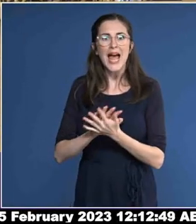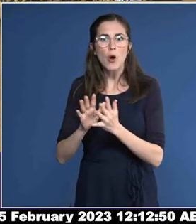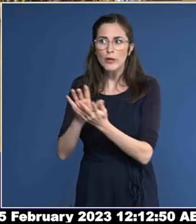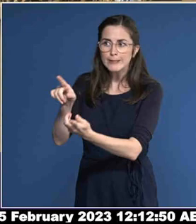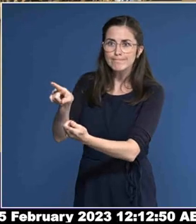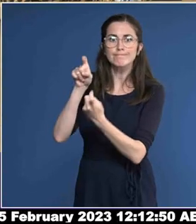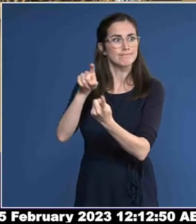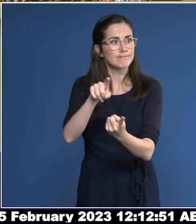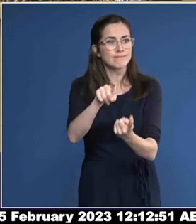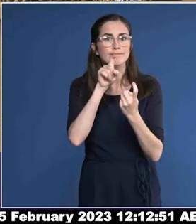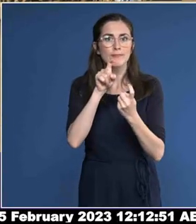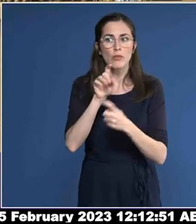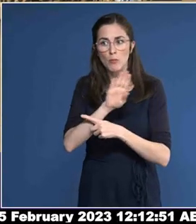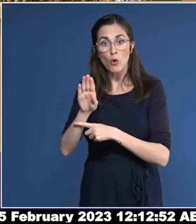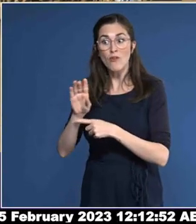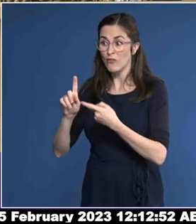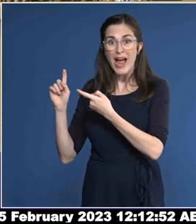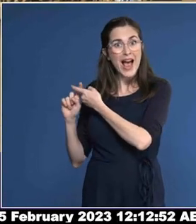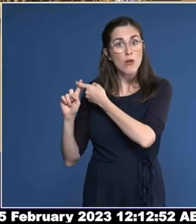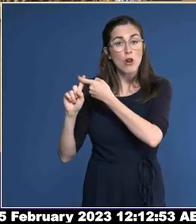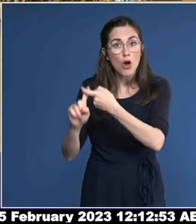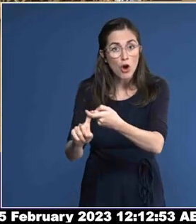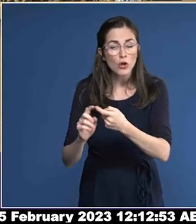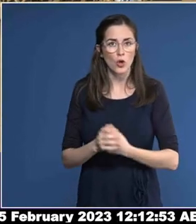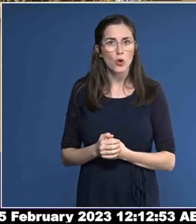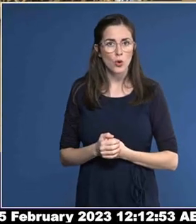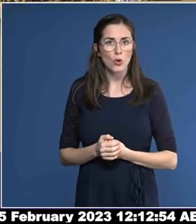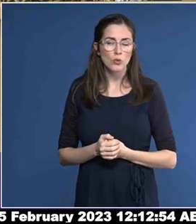So whereas before we had no set tenure requirements, we now have three by three-year